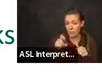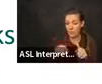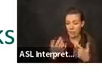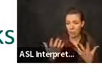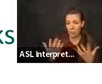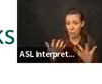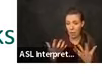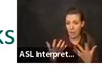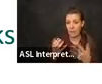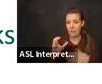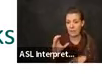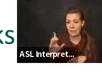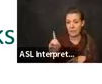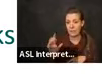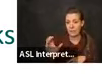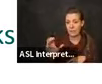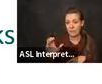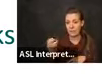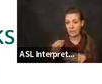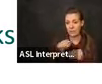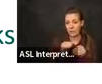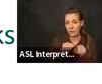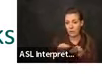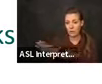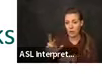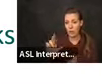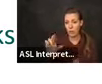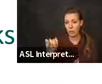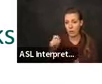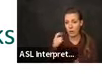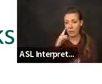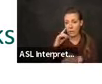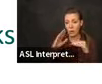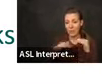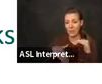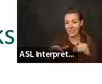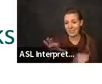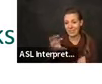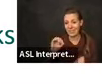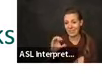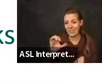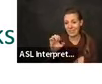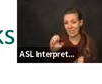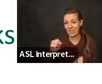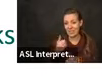transmission rates of less than 50 cases per week per 100,000 population.